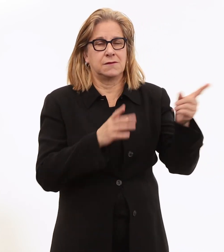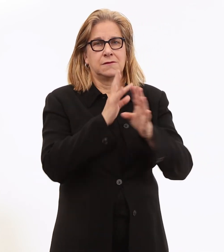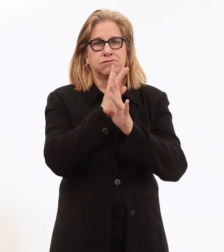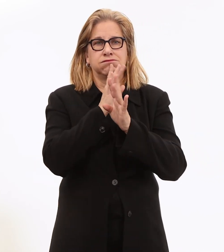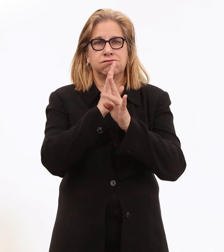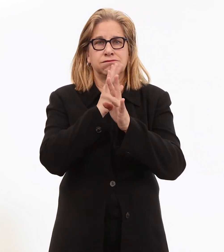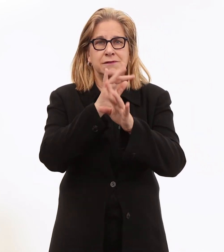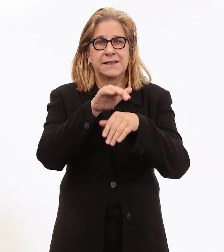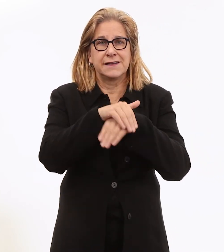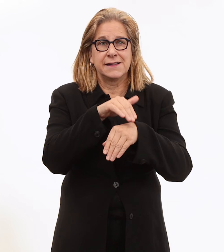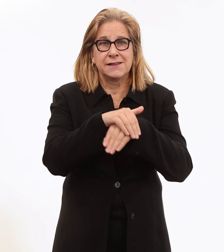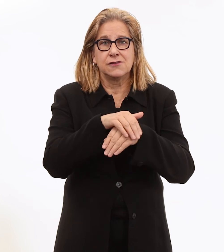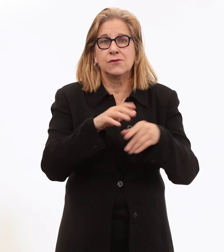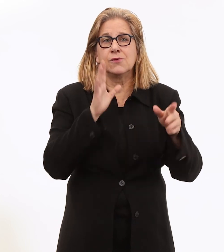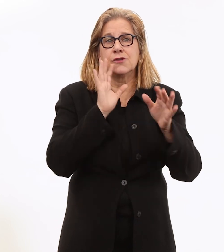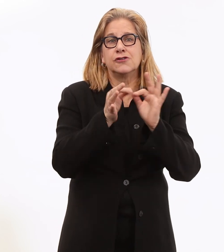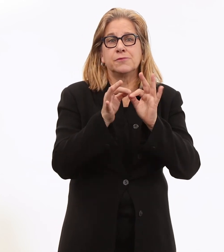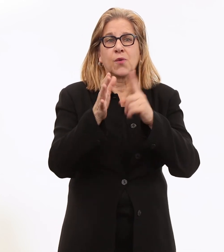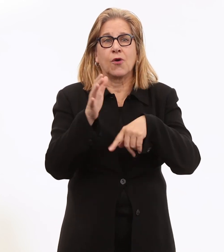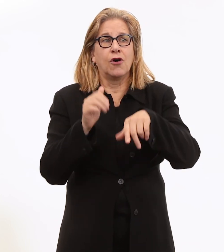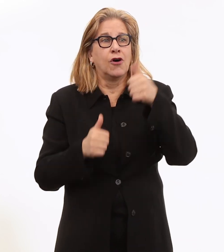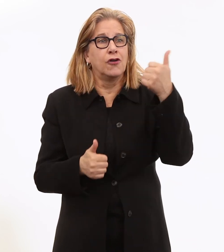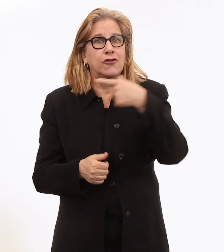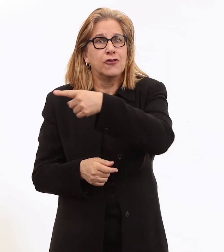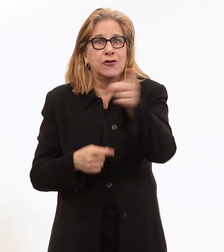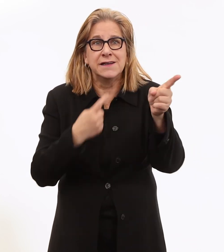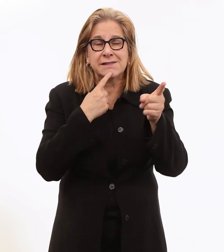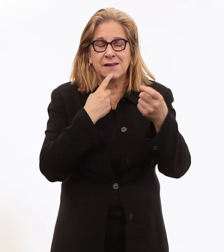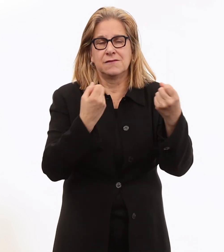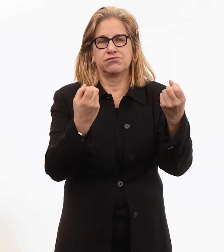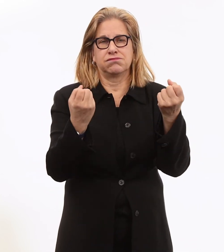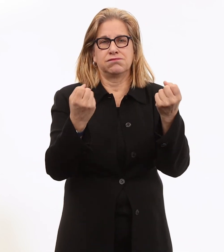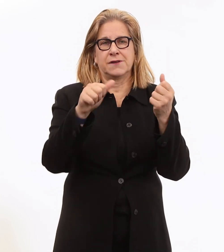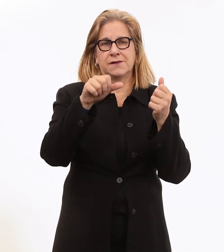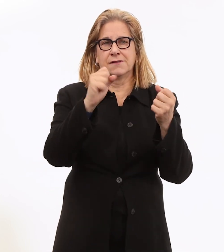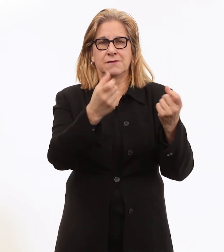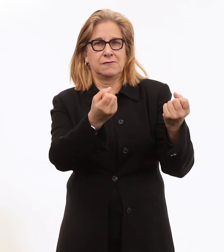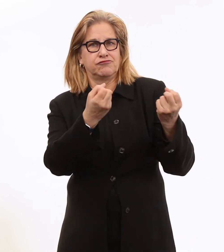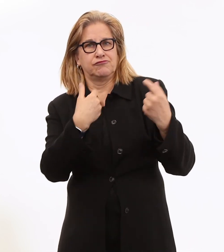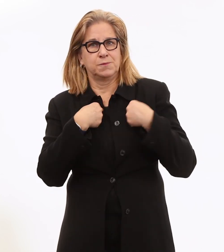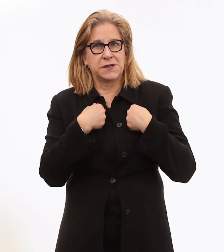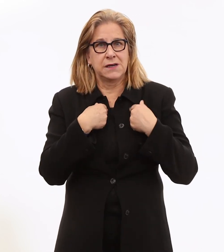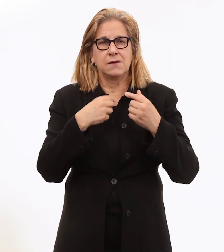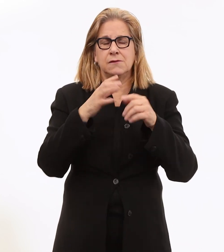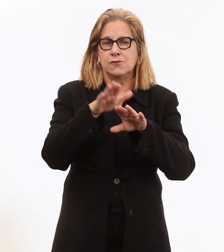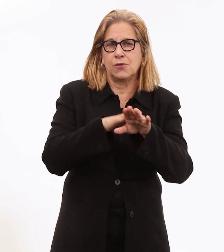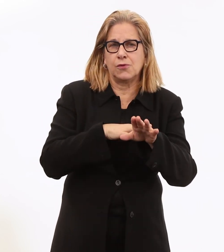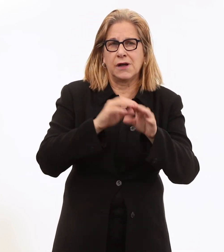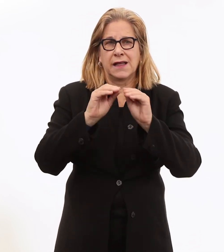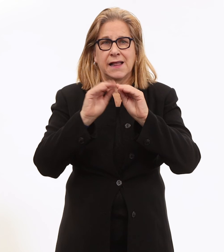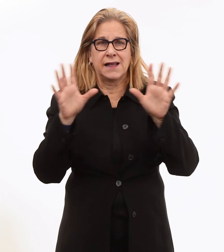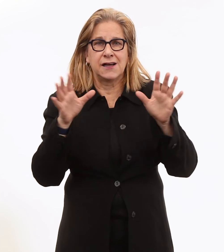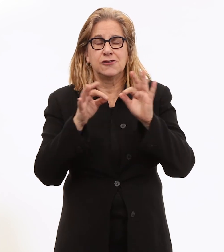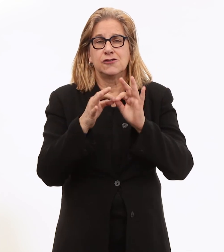They will interpret what others say in the court into American Sign Language. Sign slowly and clearly so that the interpreter has time